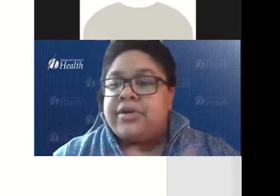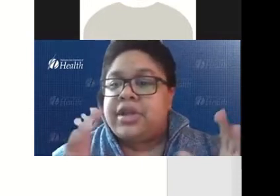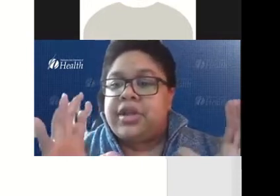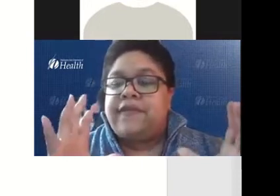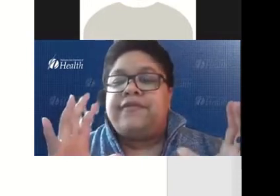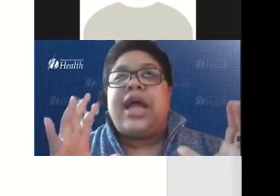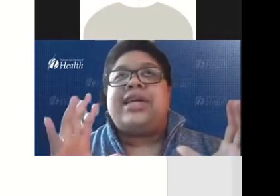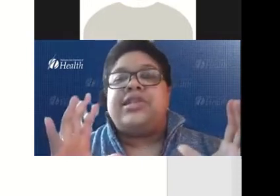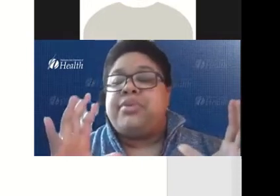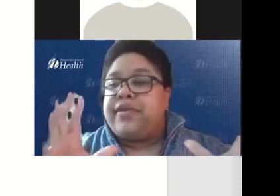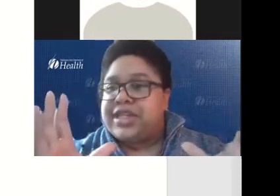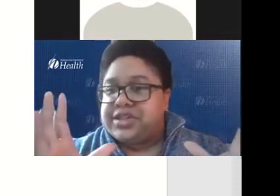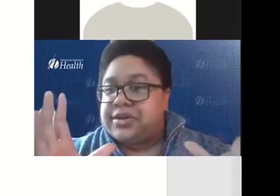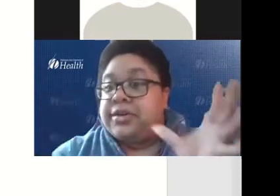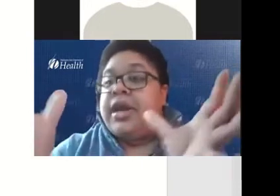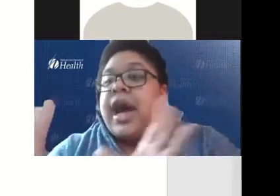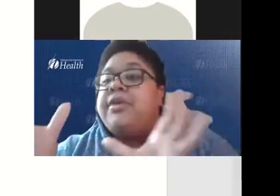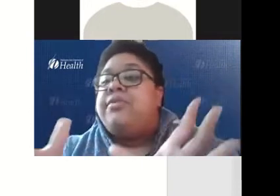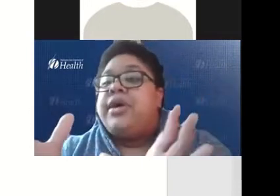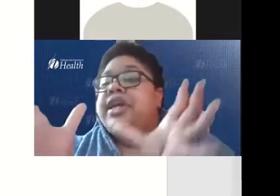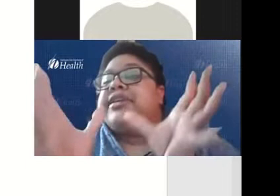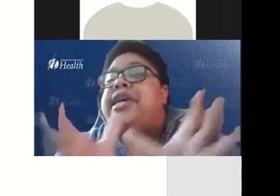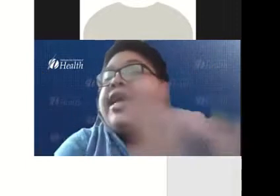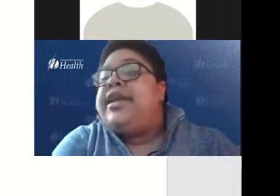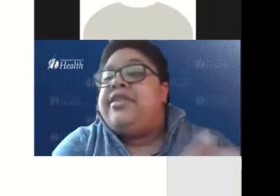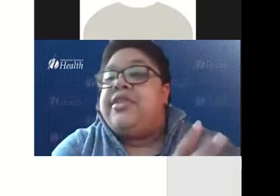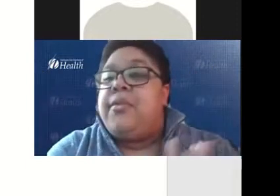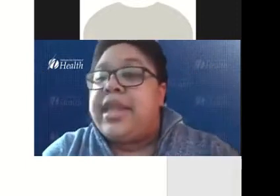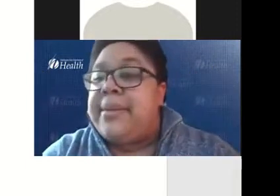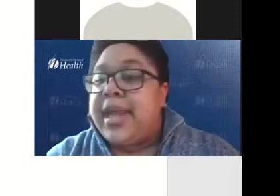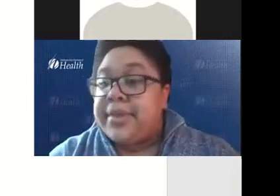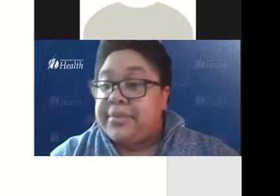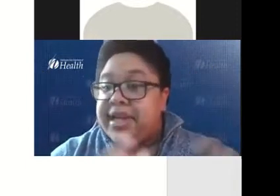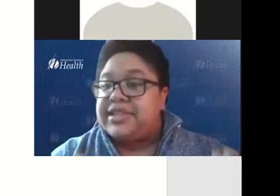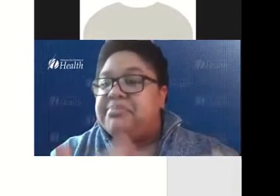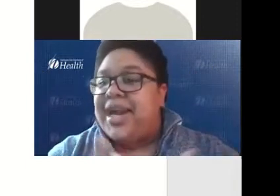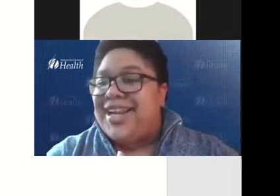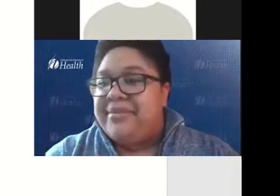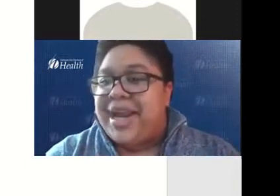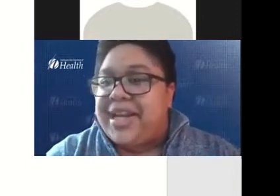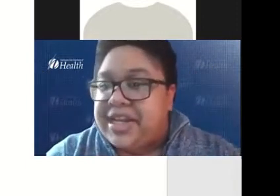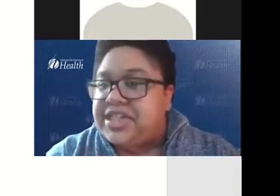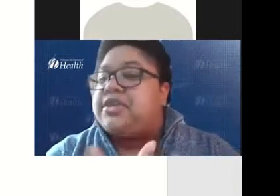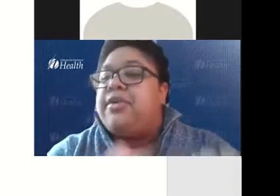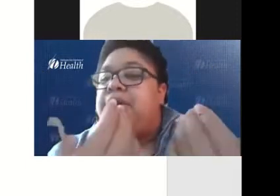Now, as a professional, I would attend the one that maybe meets my niche